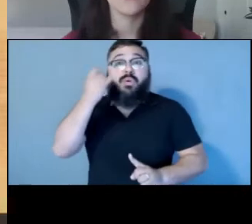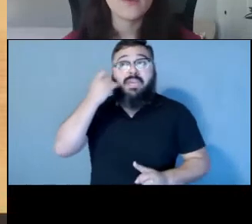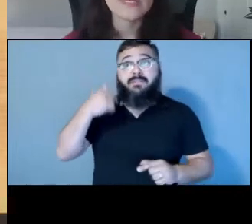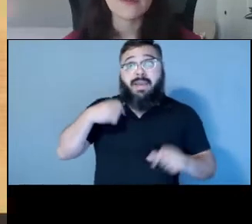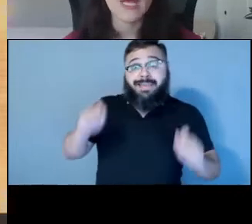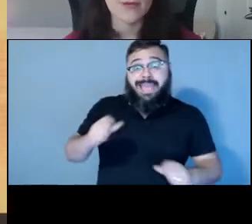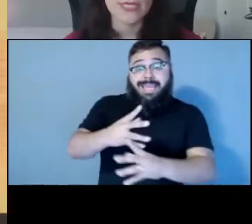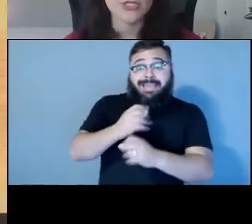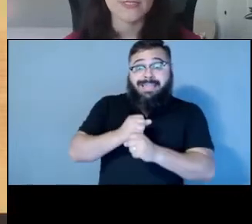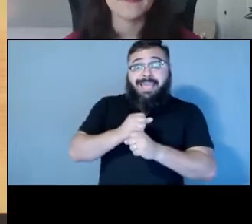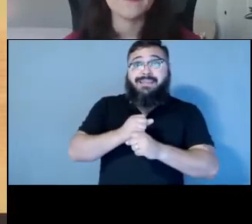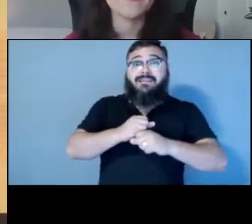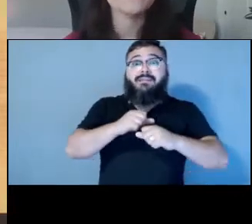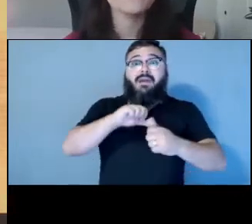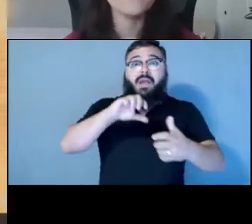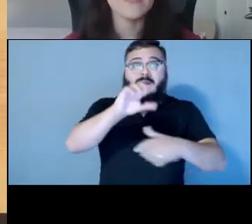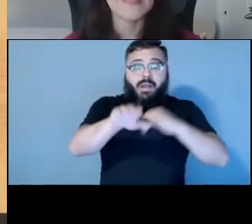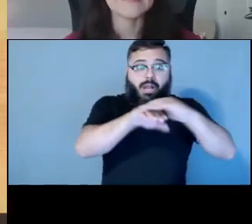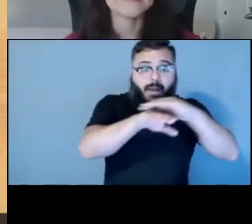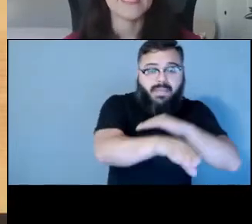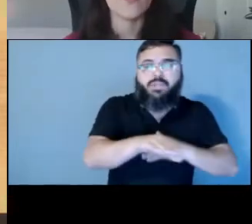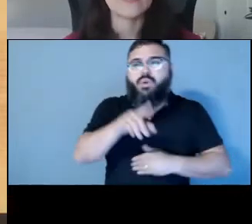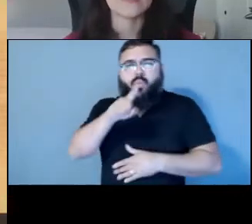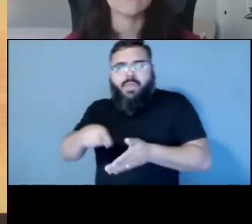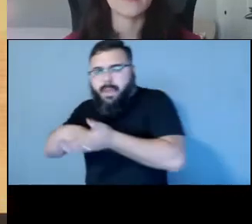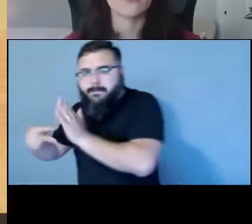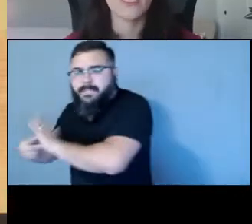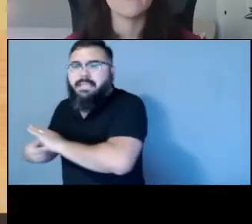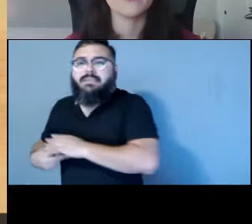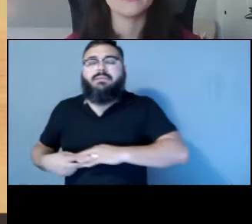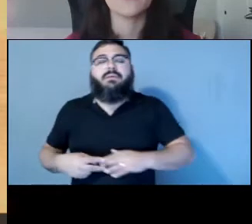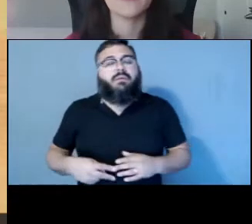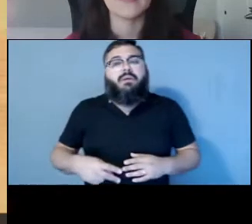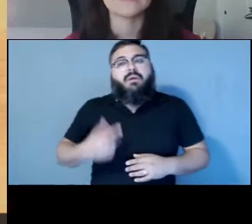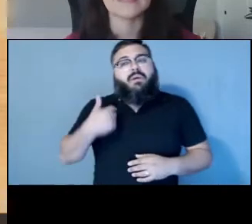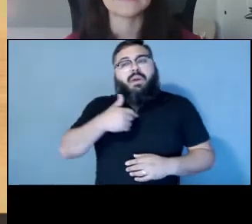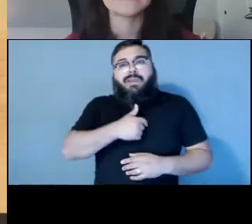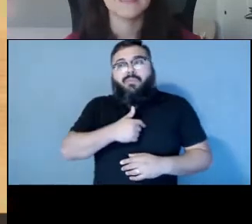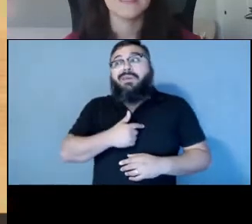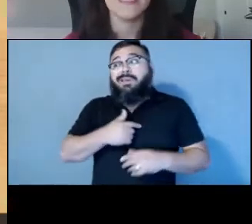what a reasonable accommodation is, and we spend a lot of our time here at Disability Rights Texas